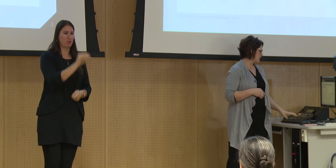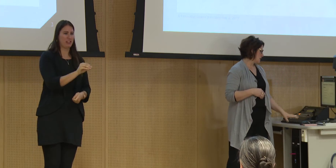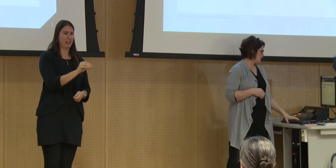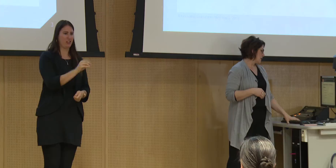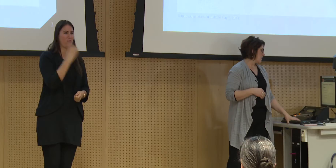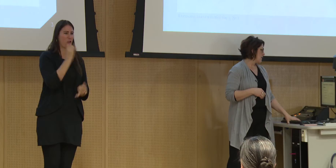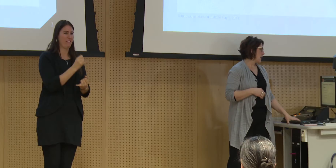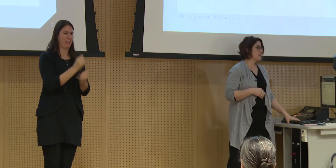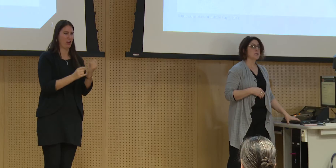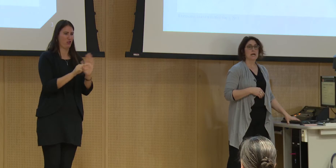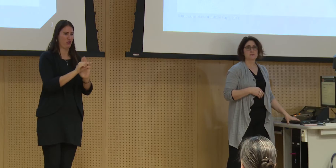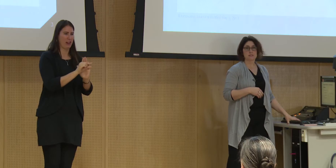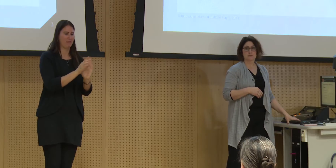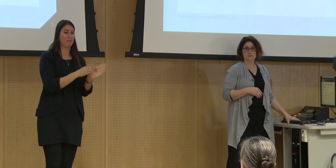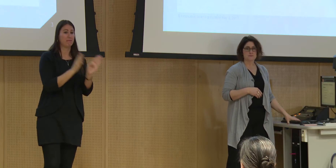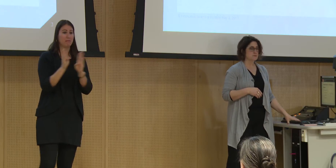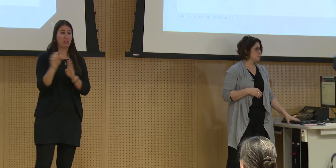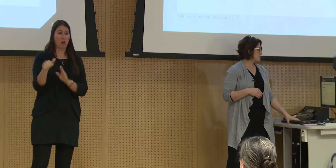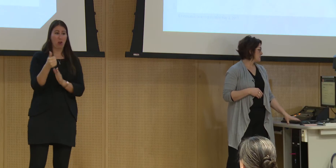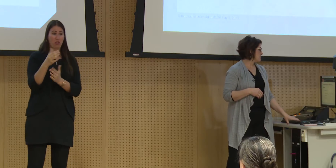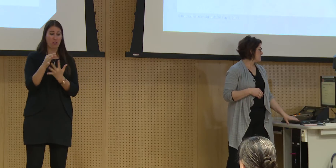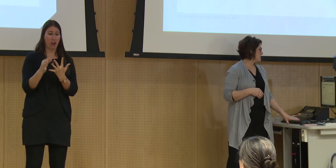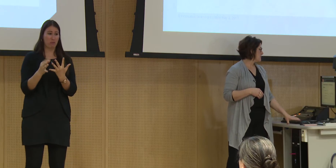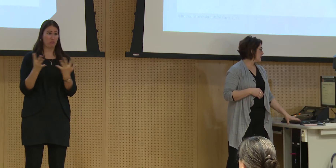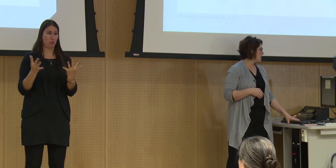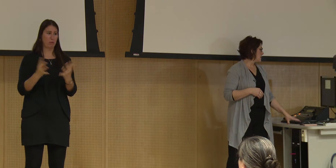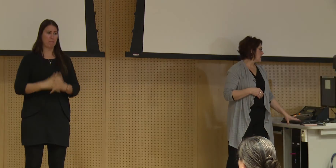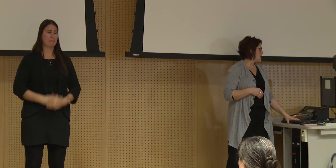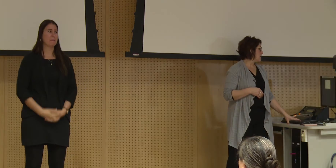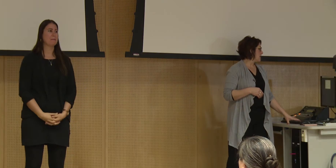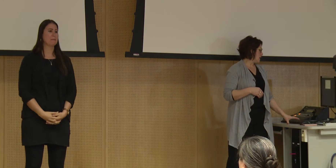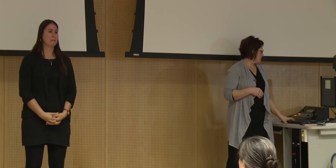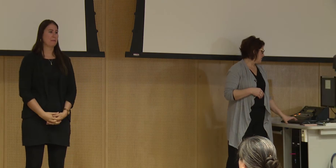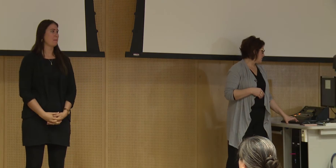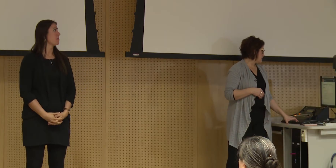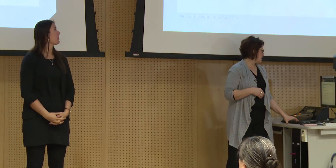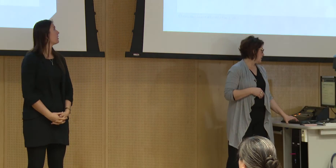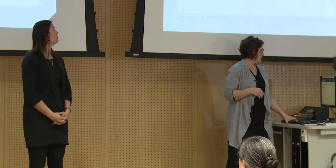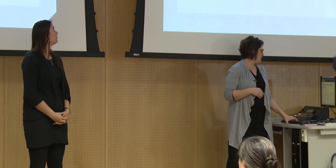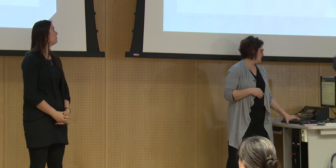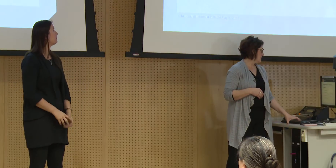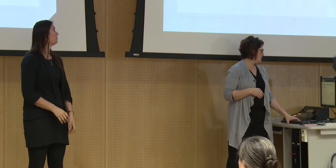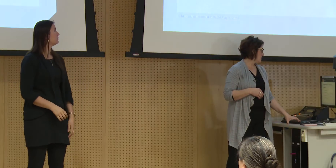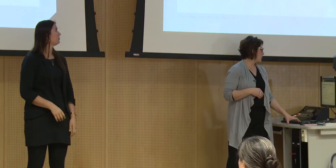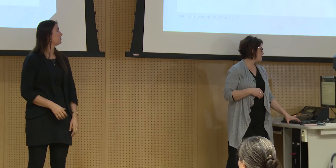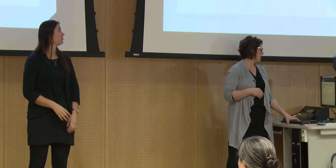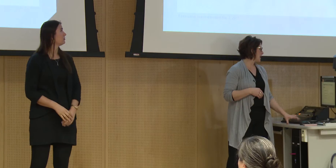The other option... Oh, sorry.